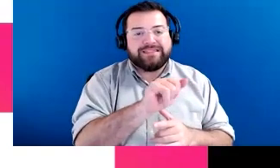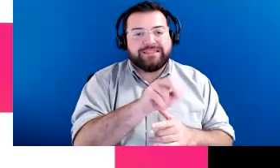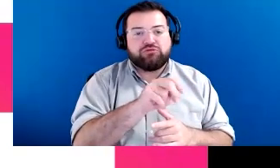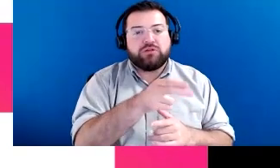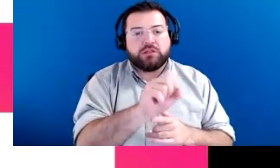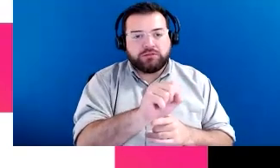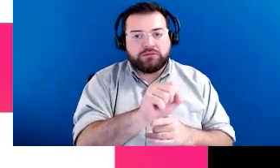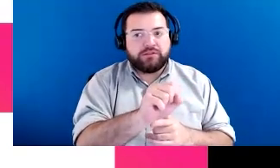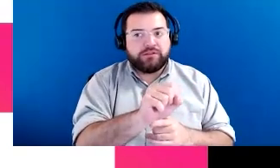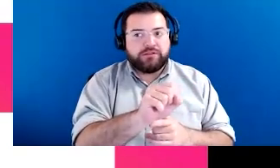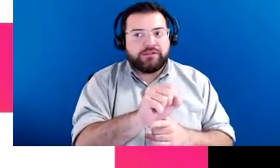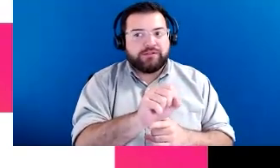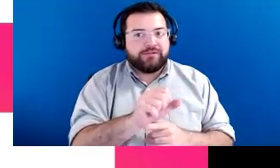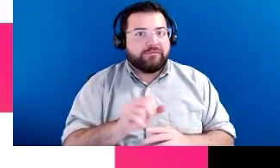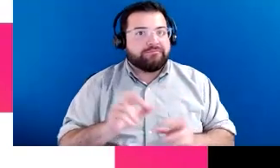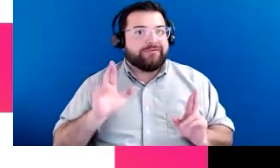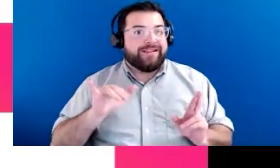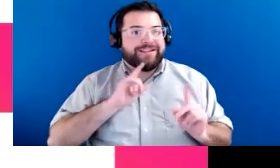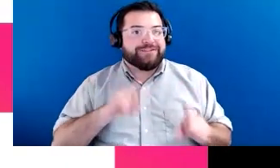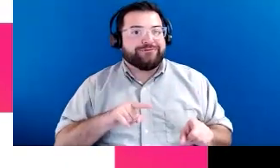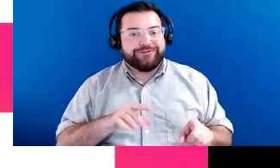Yeah. Hopefully that answers that.